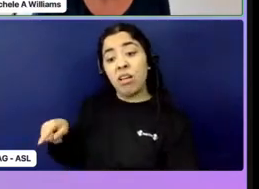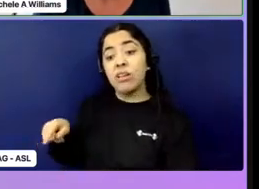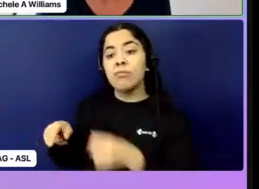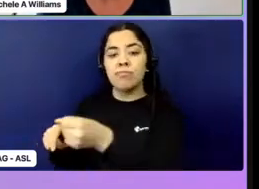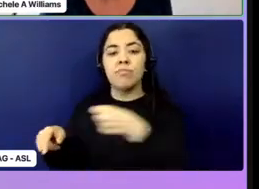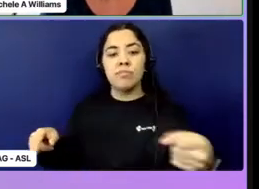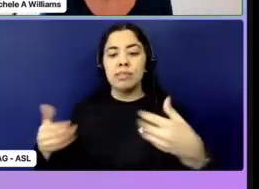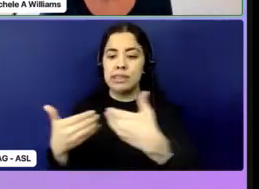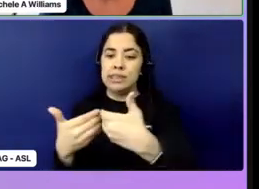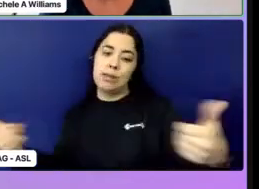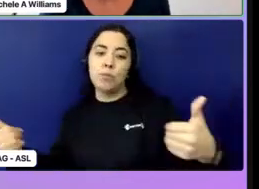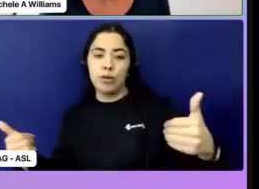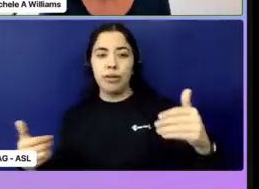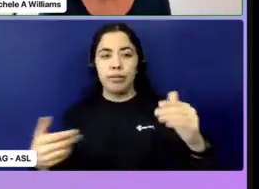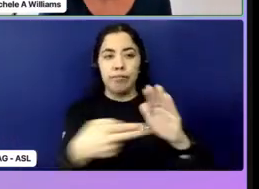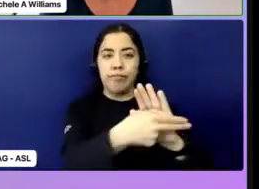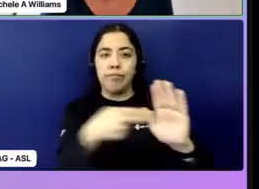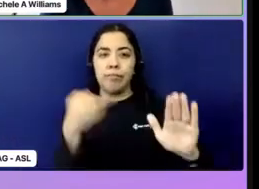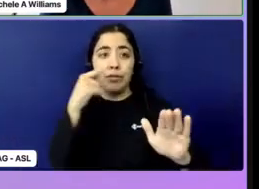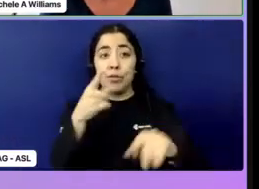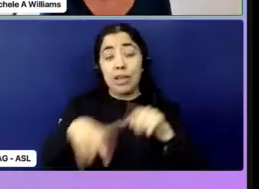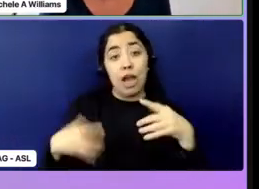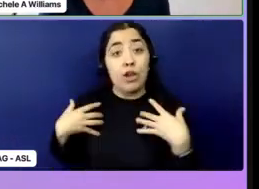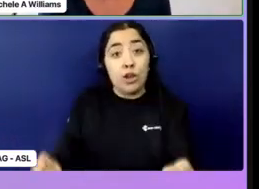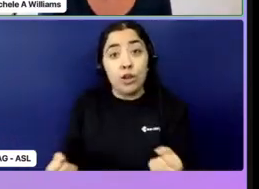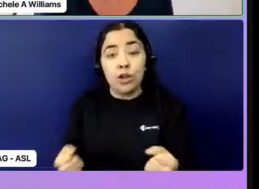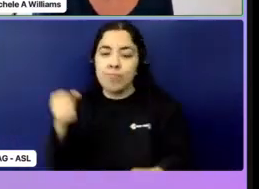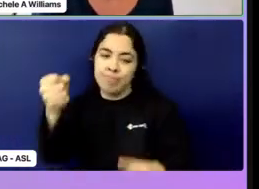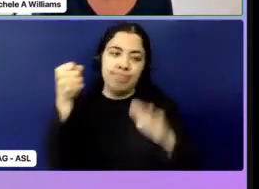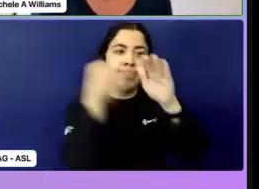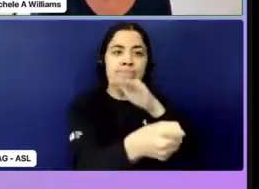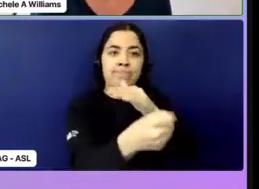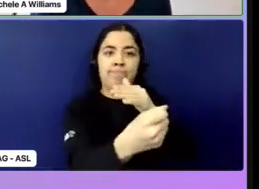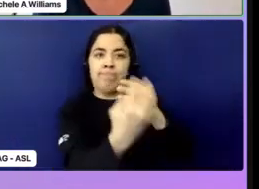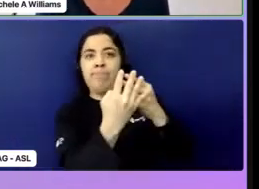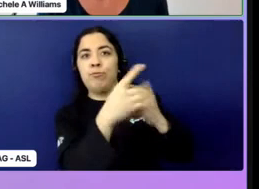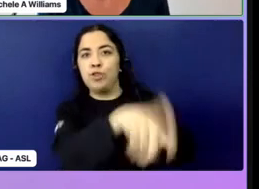from society if they can't be cured. So that's the medical